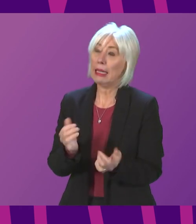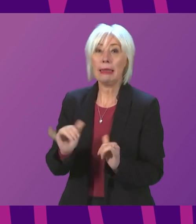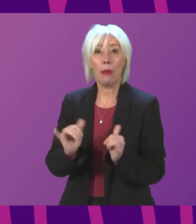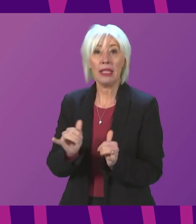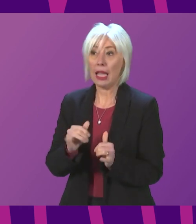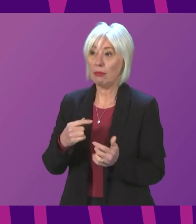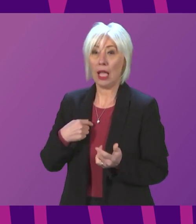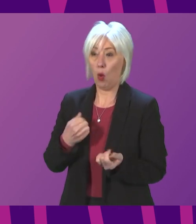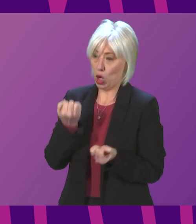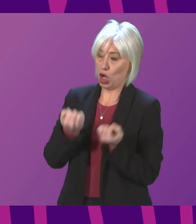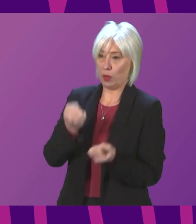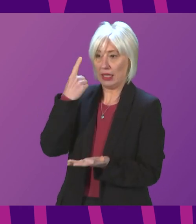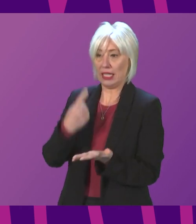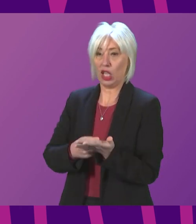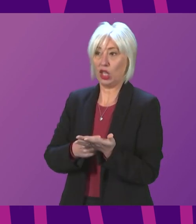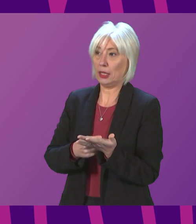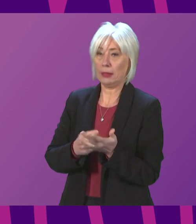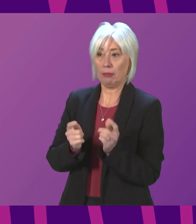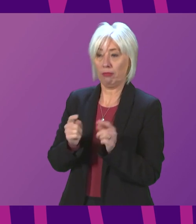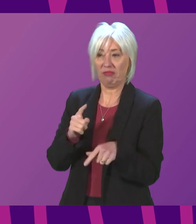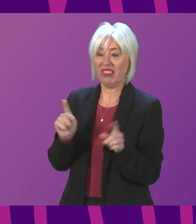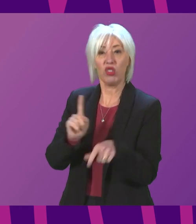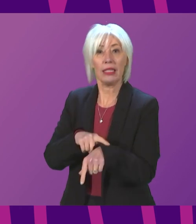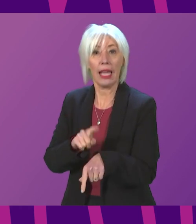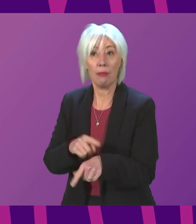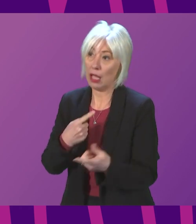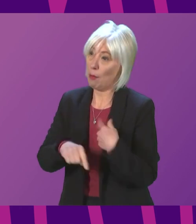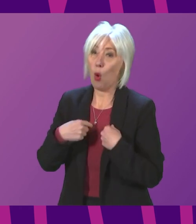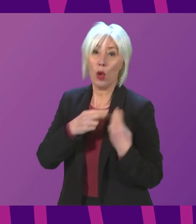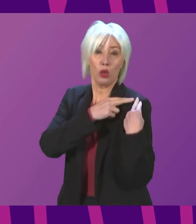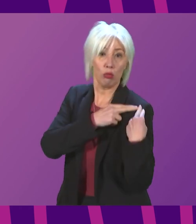judgments for good reasons. I will always be accountable for, and open to scrutiny on,